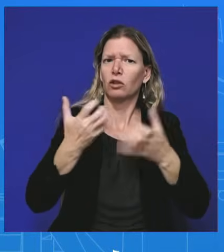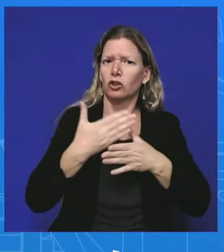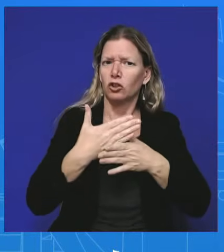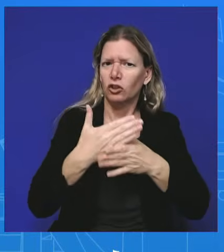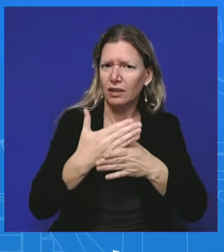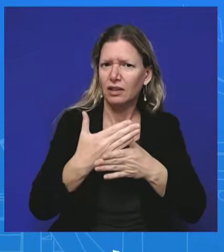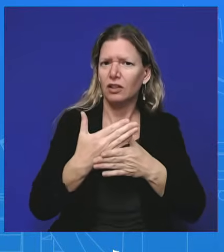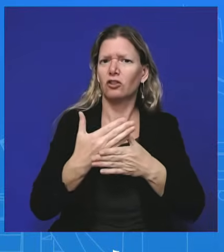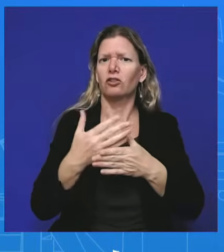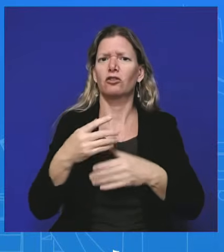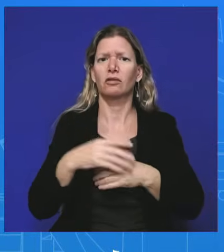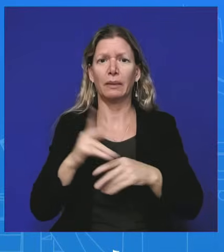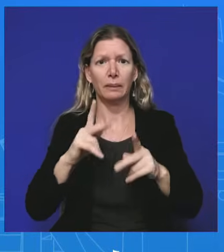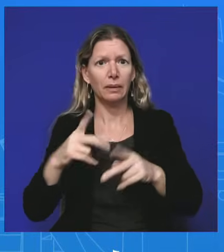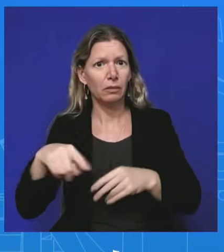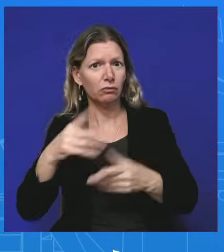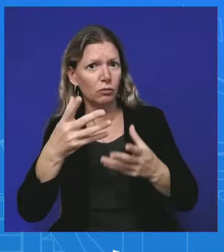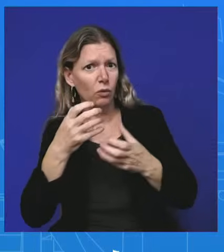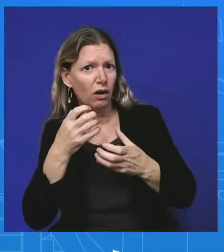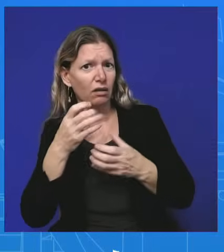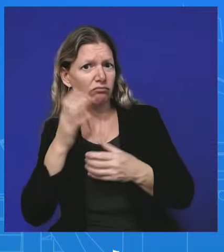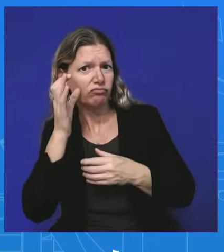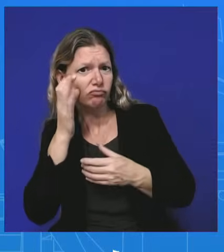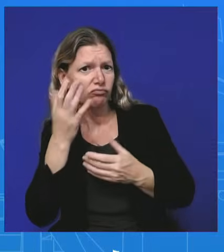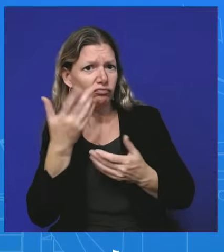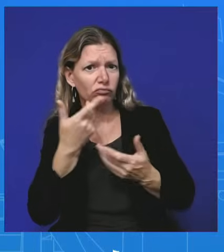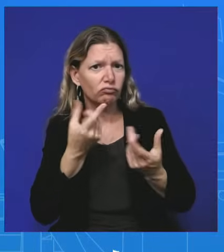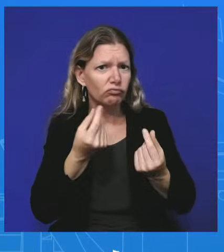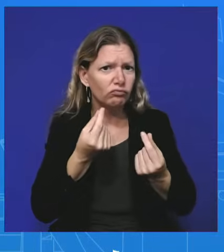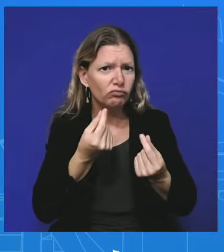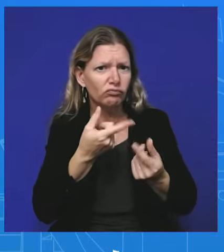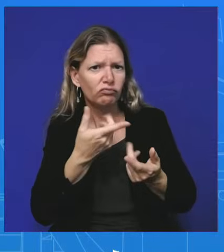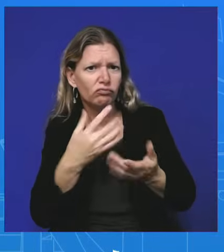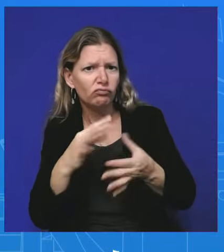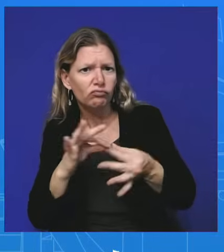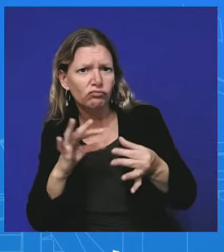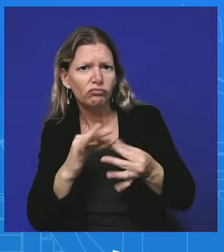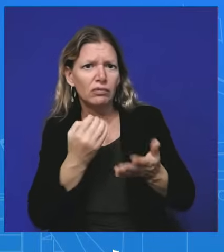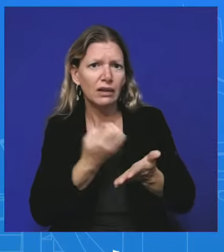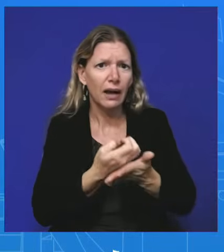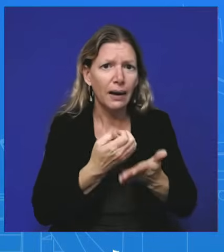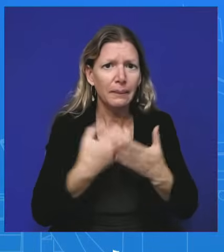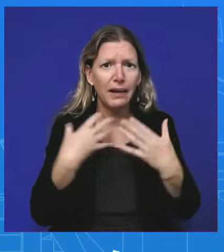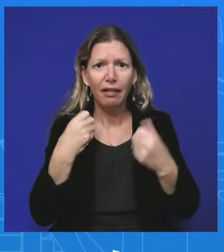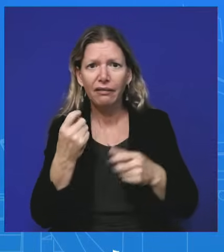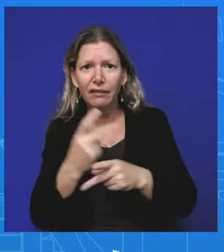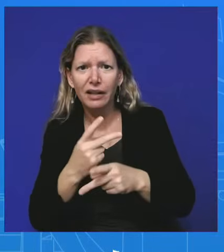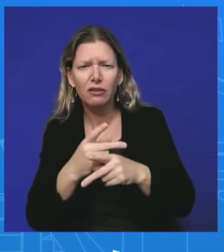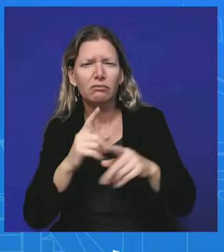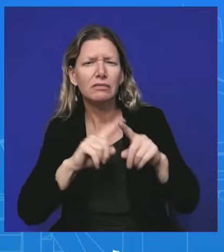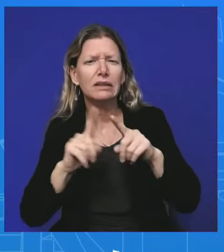whatever issues that's important to them. And I think the fact that the President shows up at the African American Museum is important.